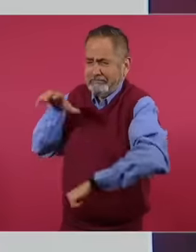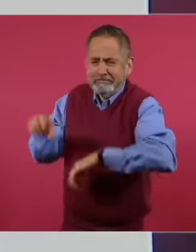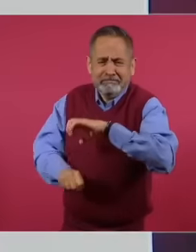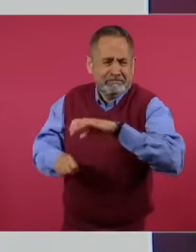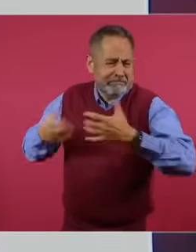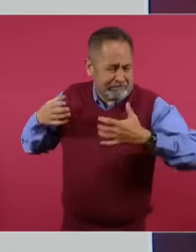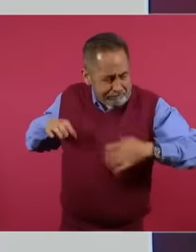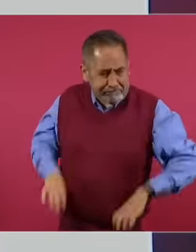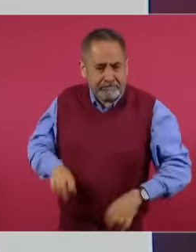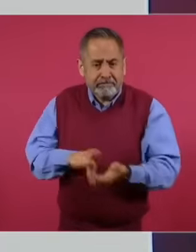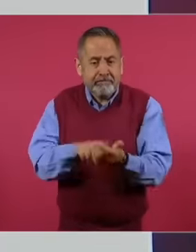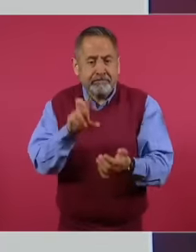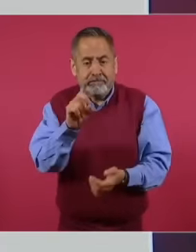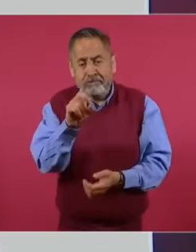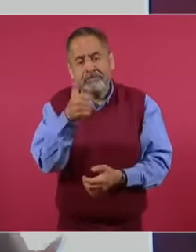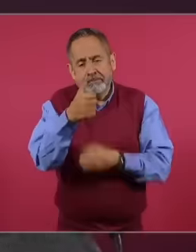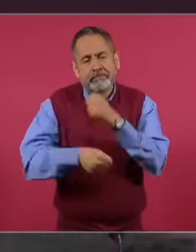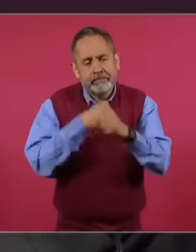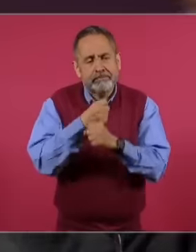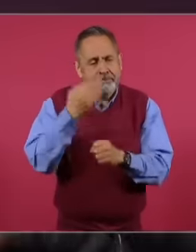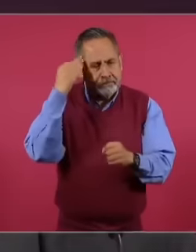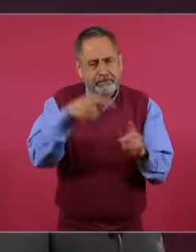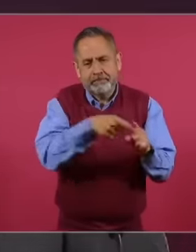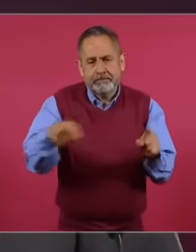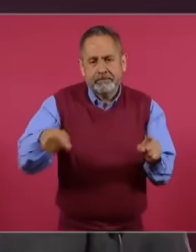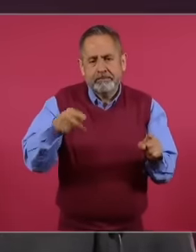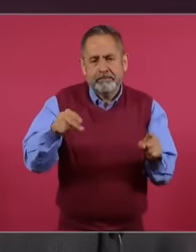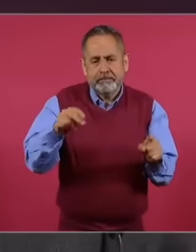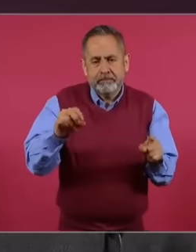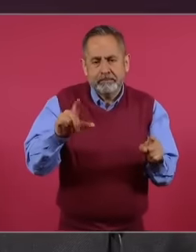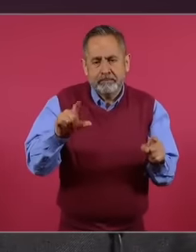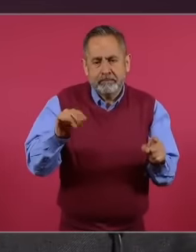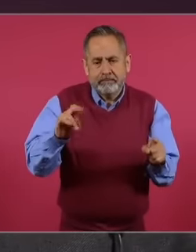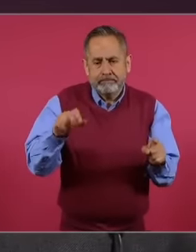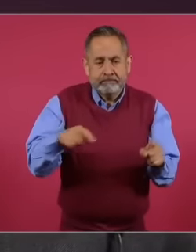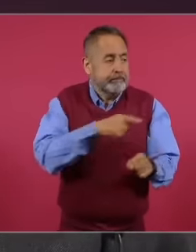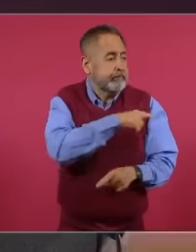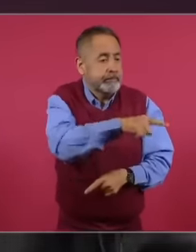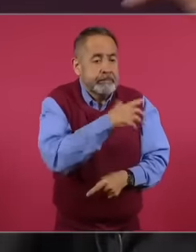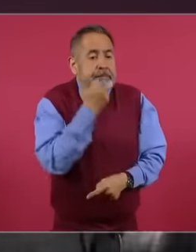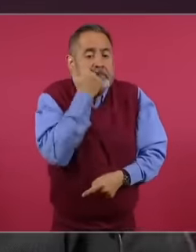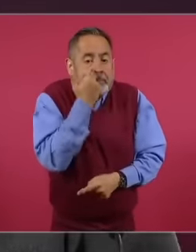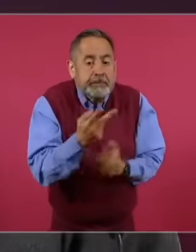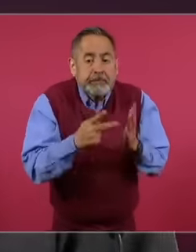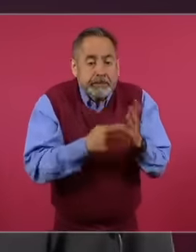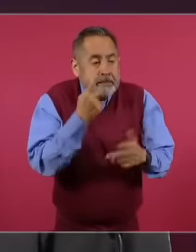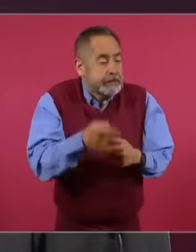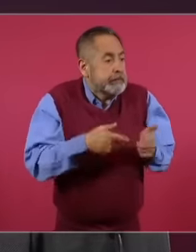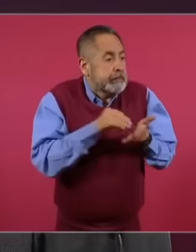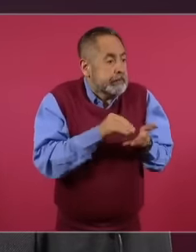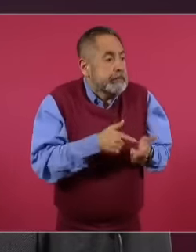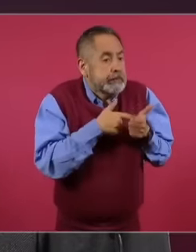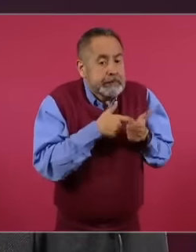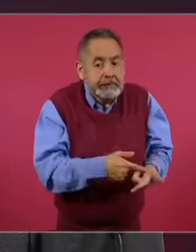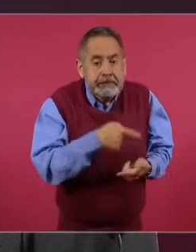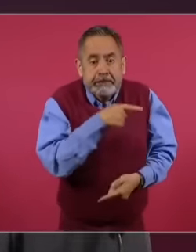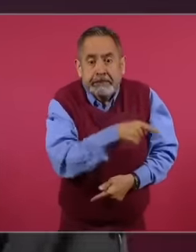neoral or neop Porfirio period And that is what they want to continue and that is why